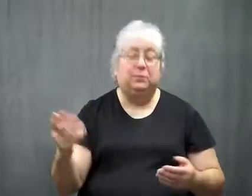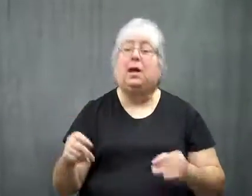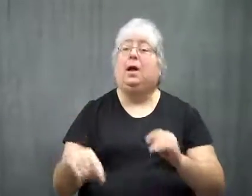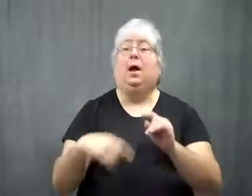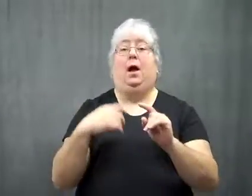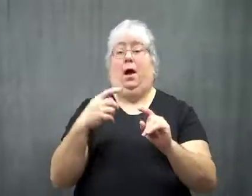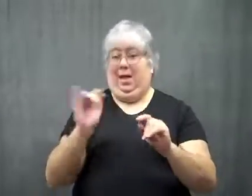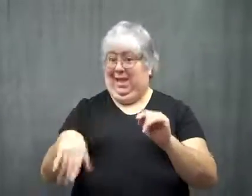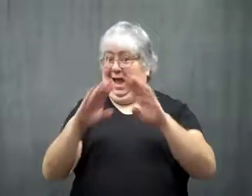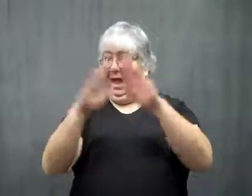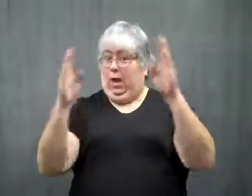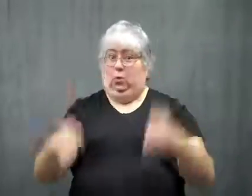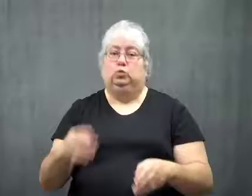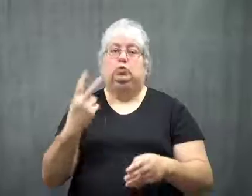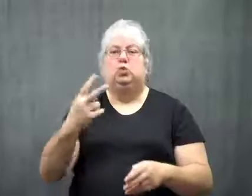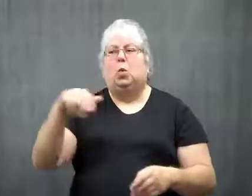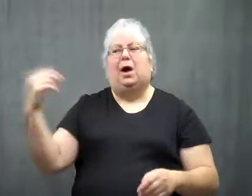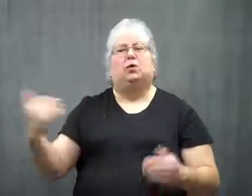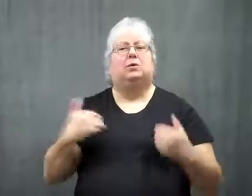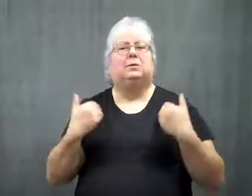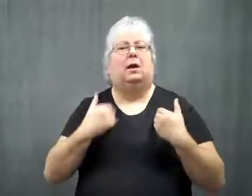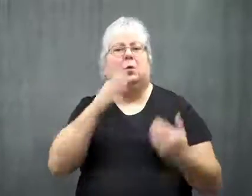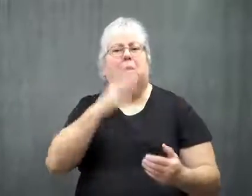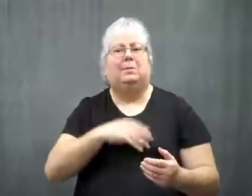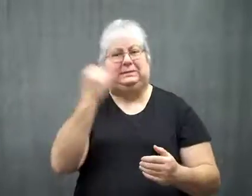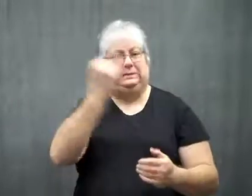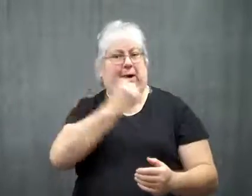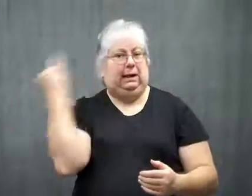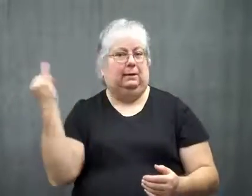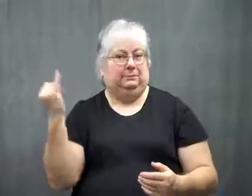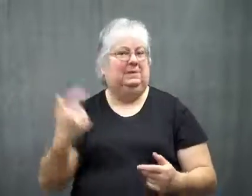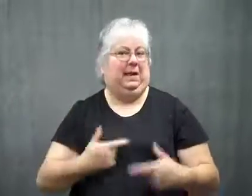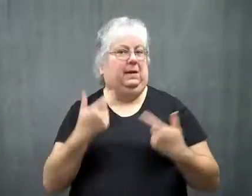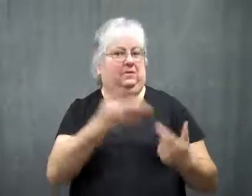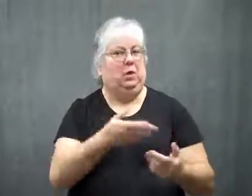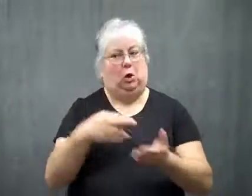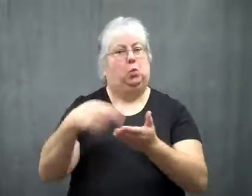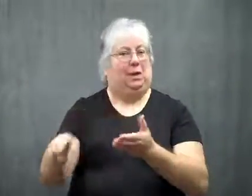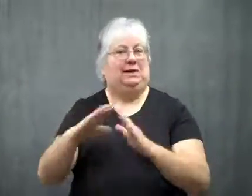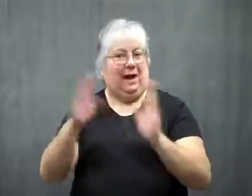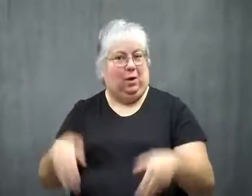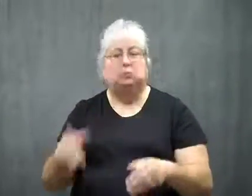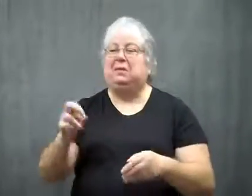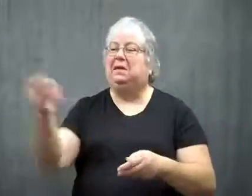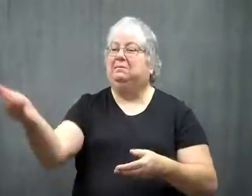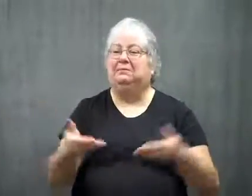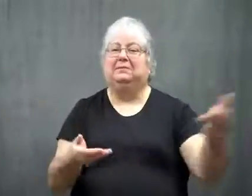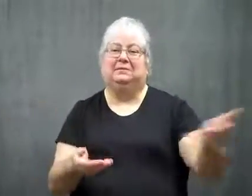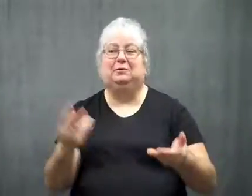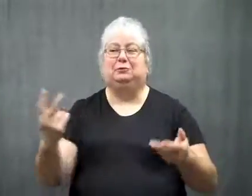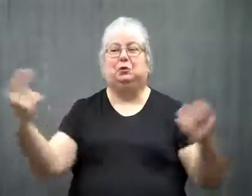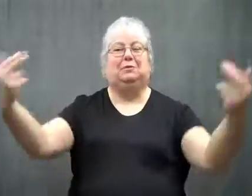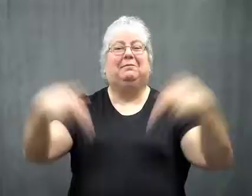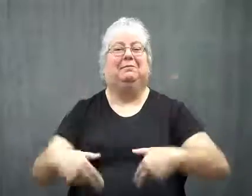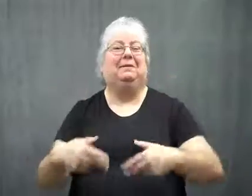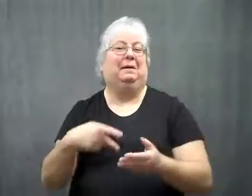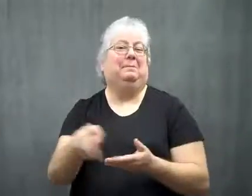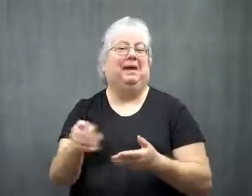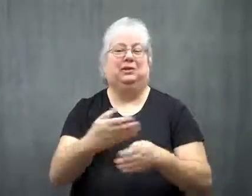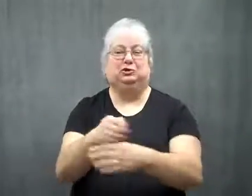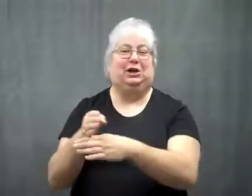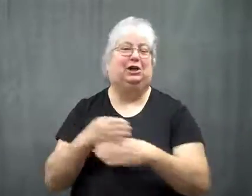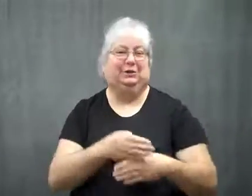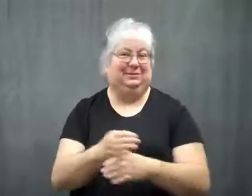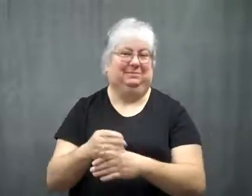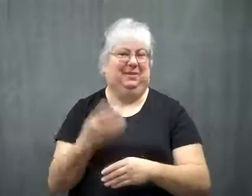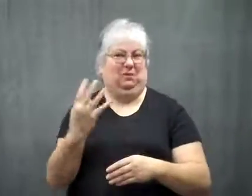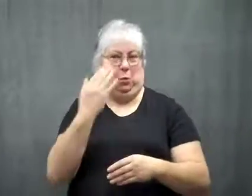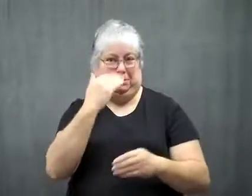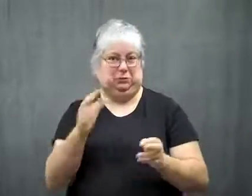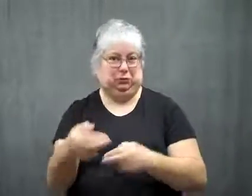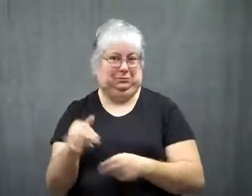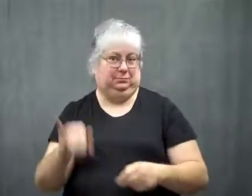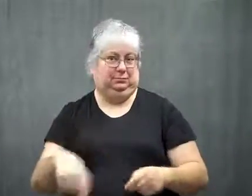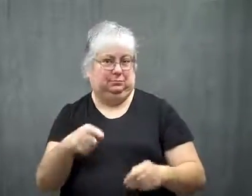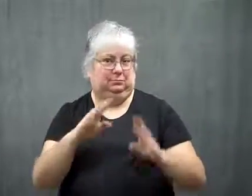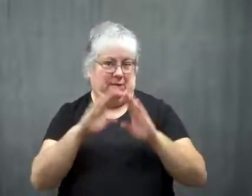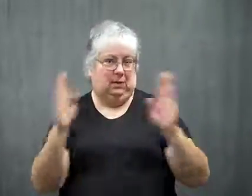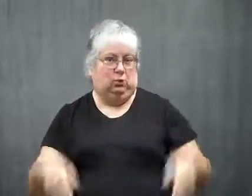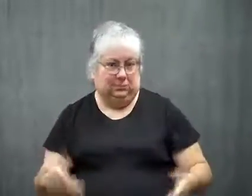Two other young women, who were Italian, lived in the house.